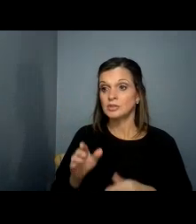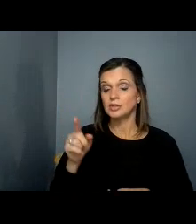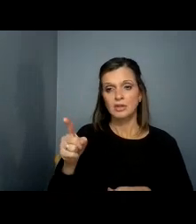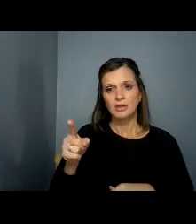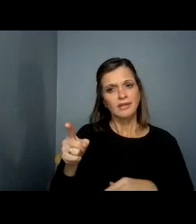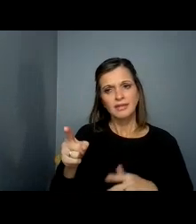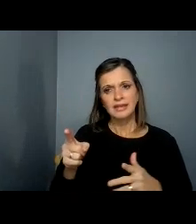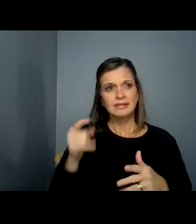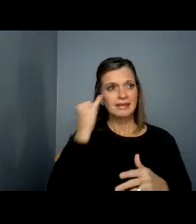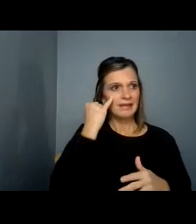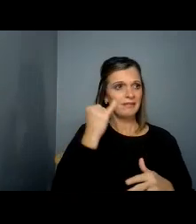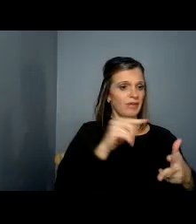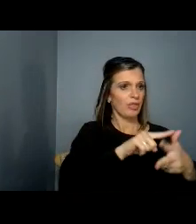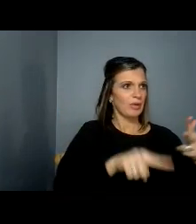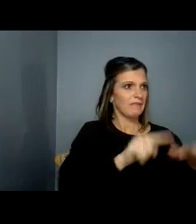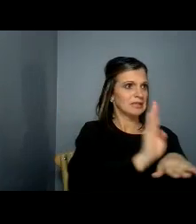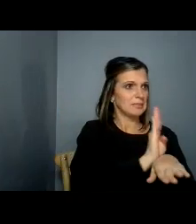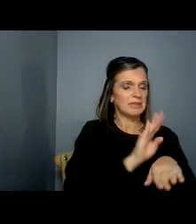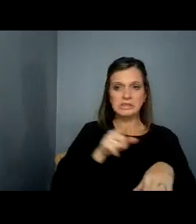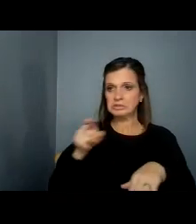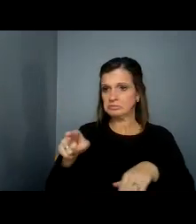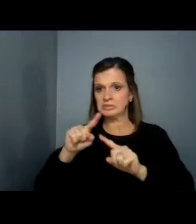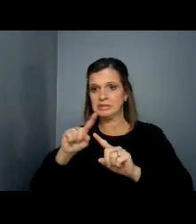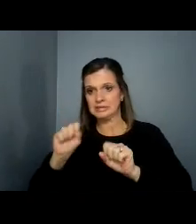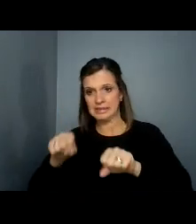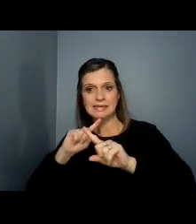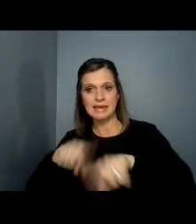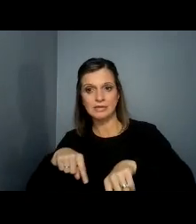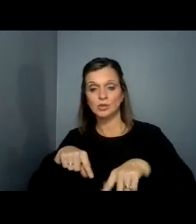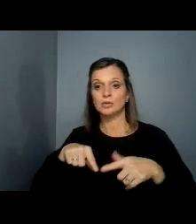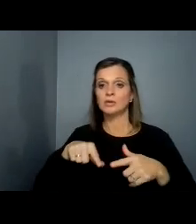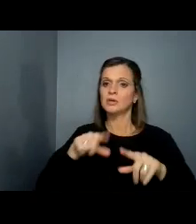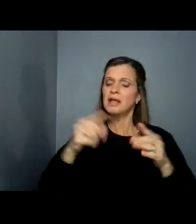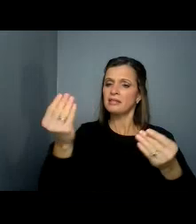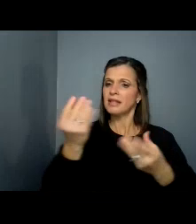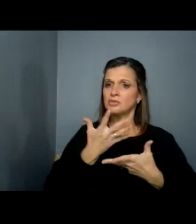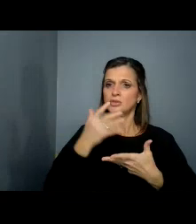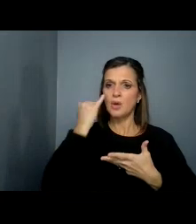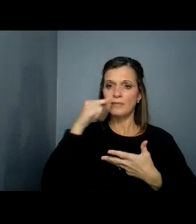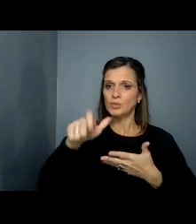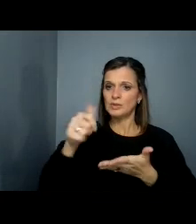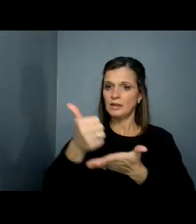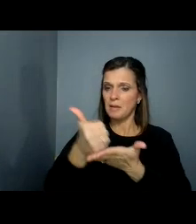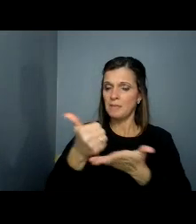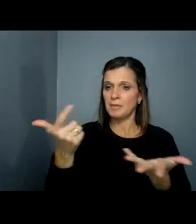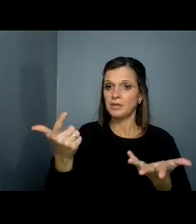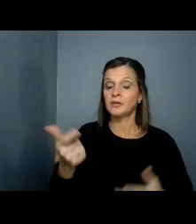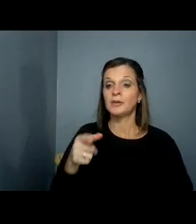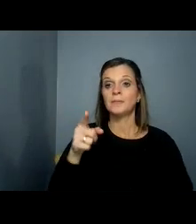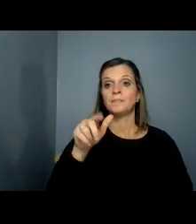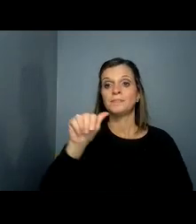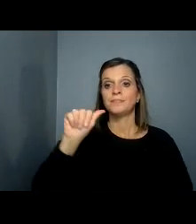answer anything. If you're in a situation where you need help, just let us know. There have been times I've called and just asked technical questions